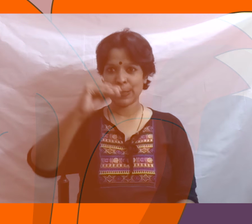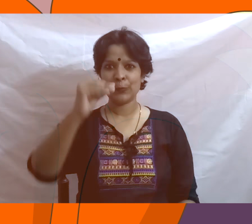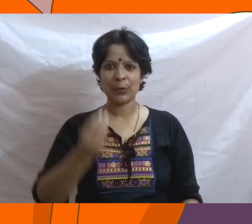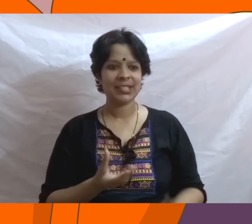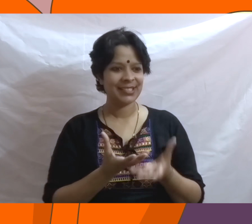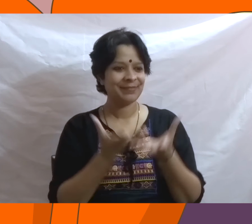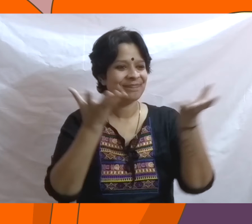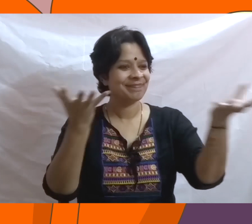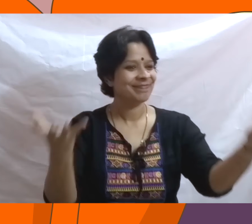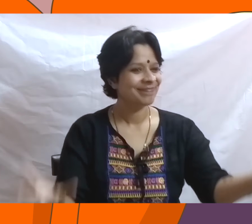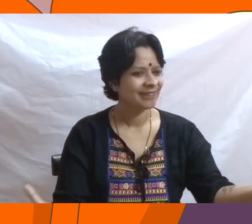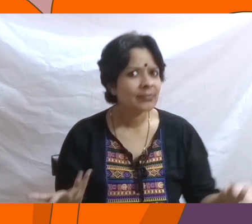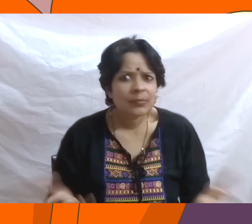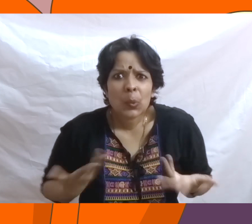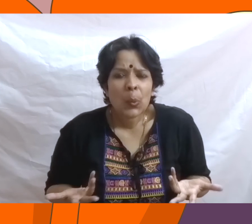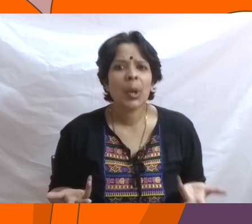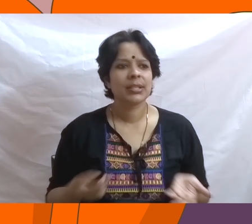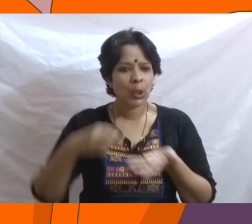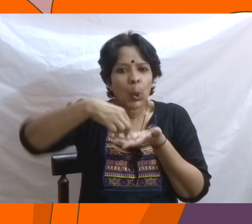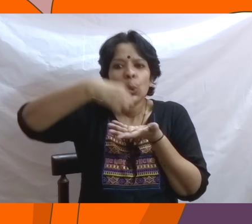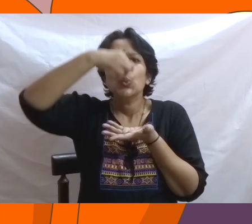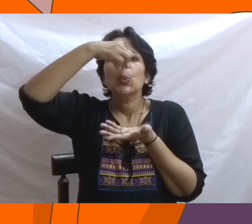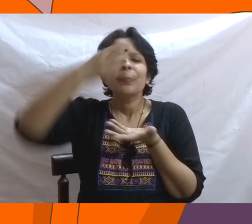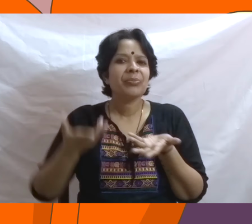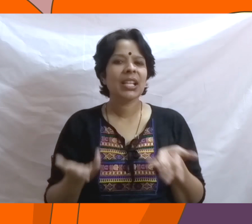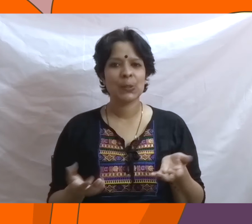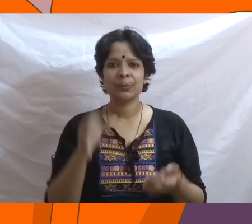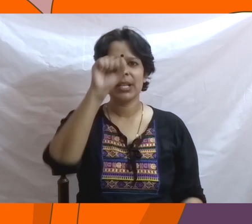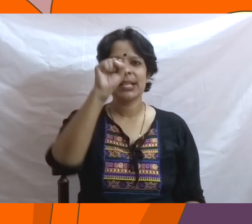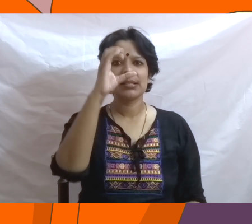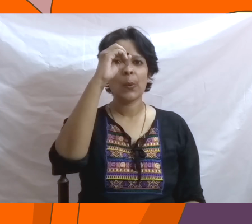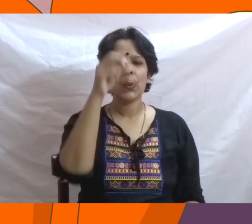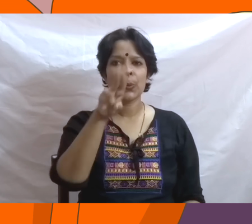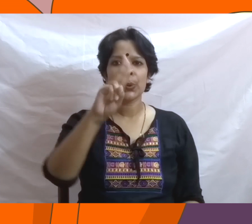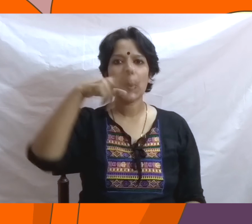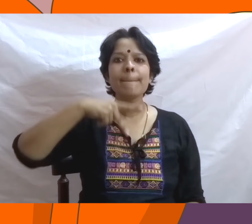The fox served soup for the dinner. But it was set out in a very shallow dish!